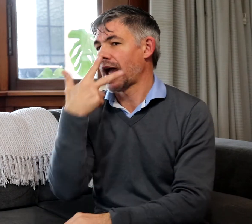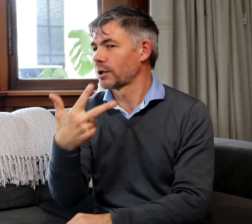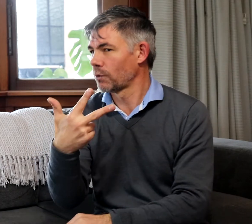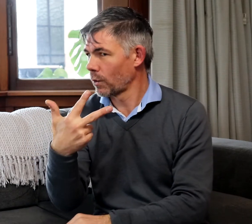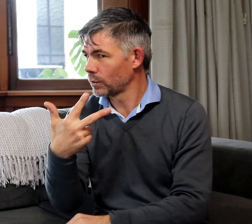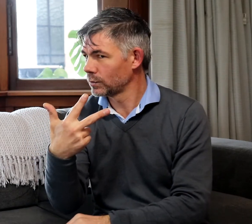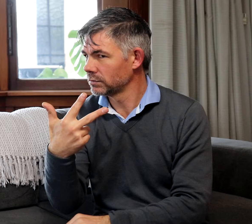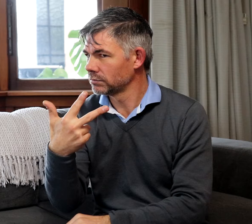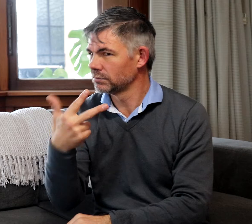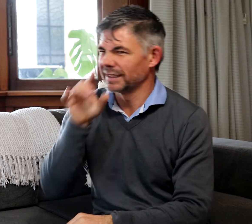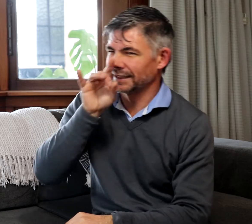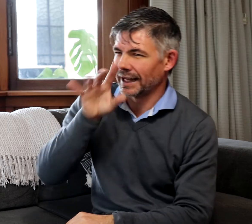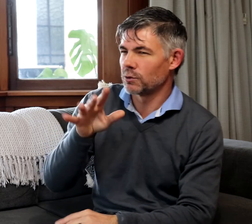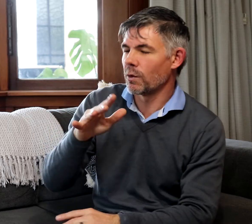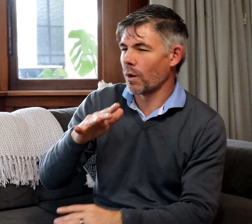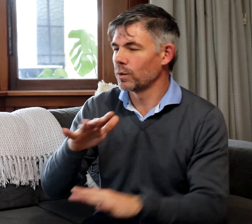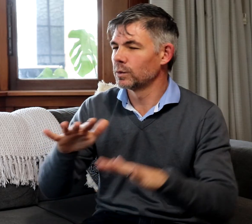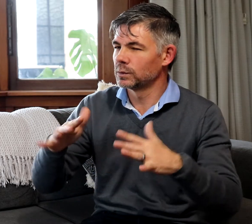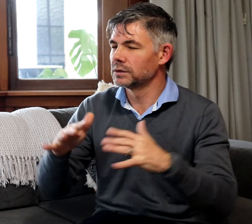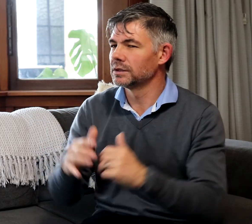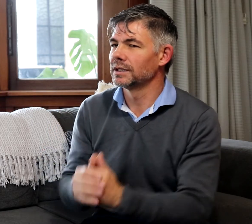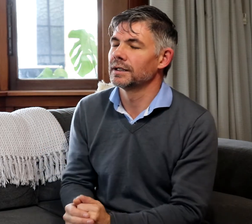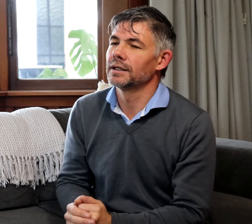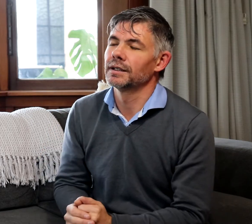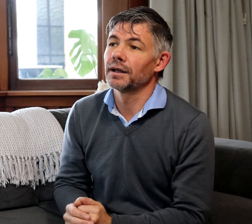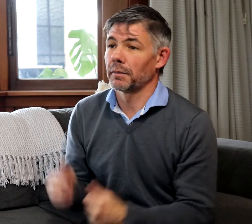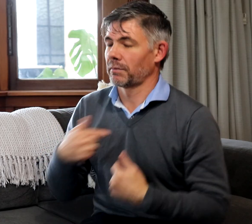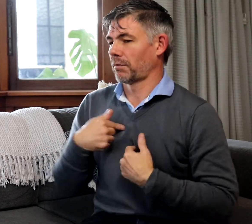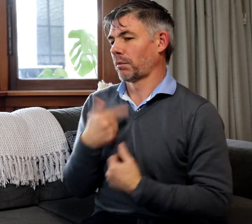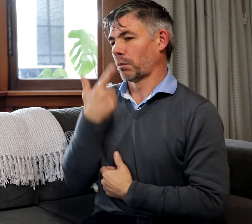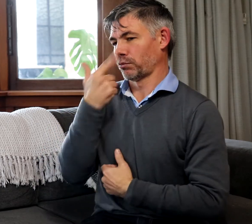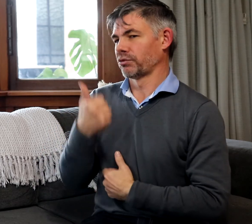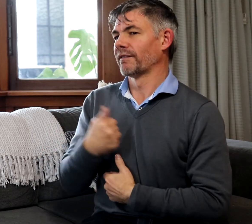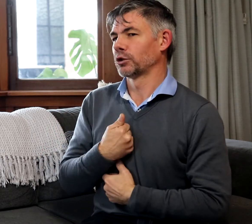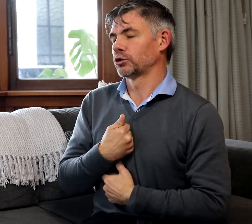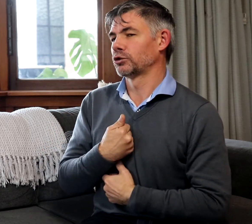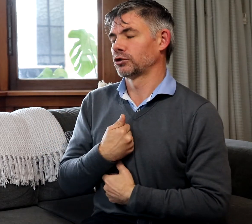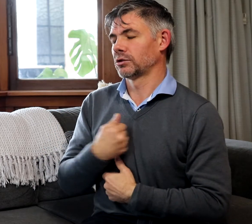of sign language.